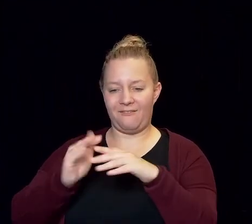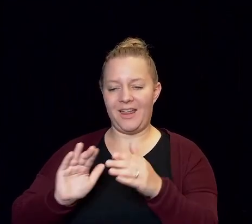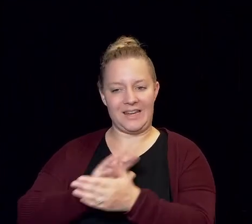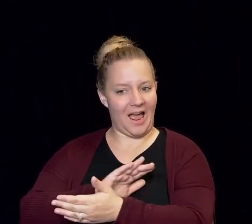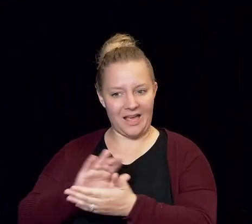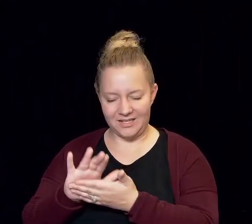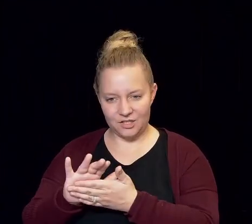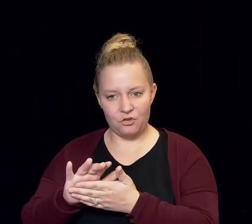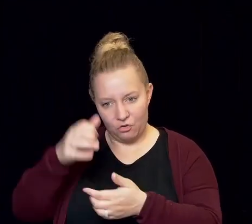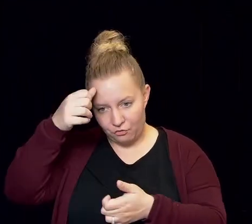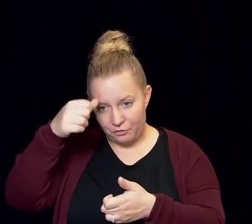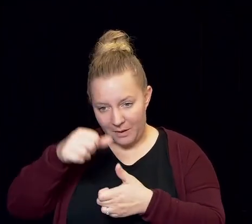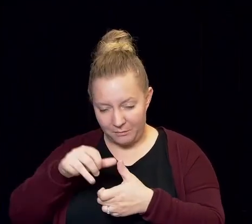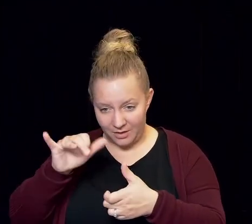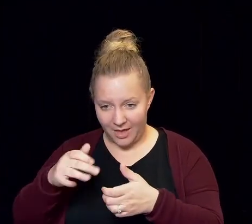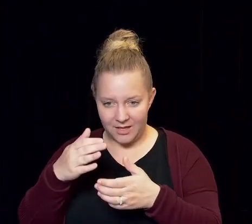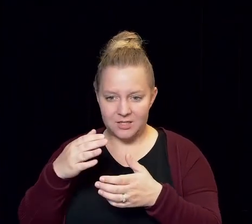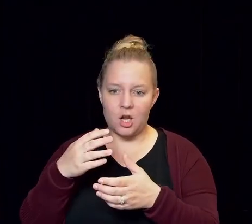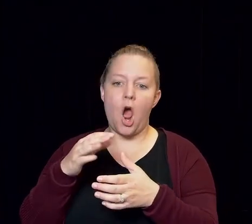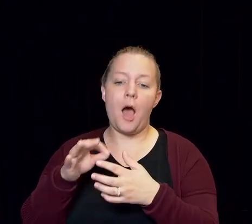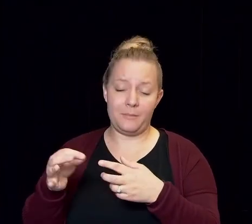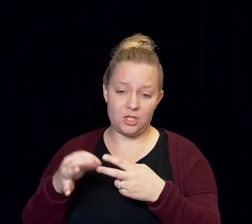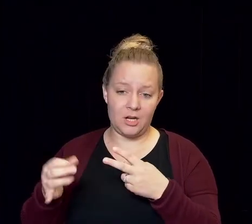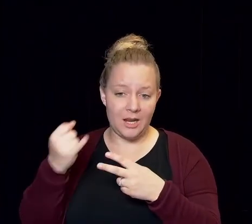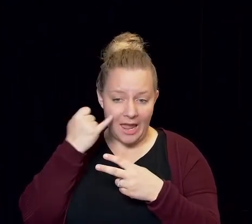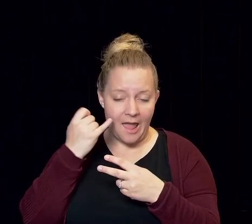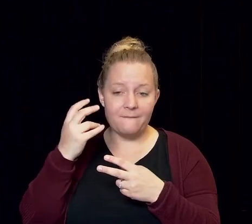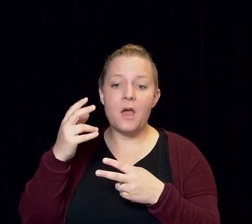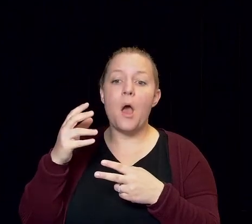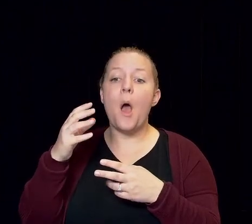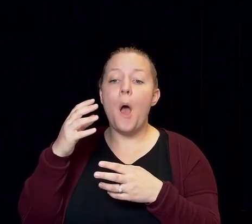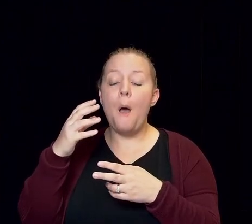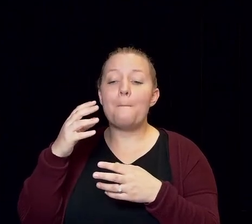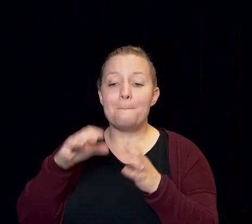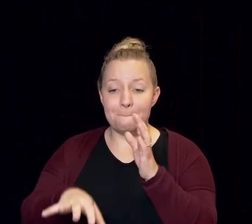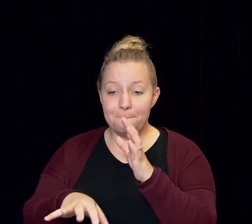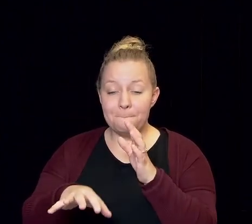an option if both do divide nicely, you can divide straight across so we would have gotten 3/1.